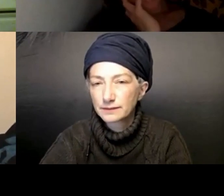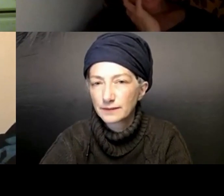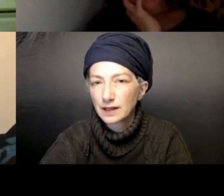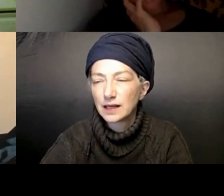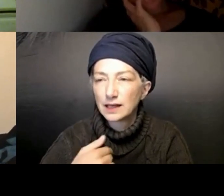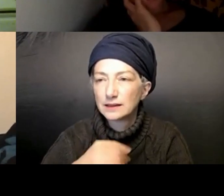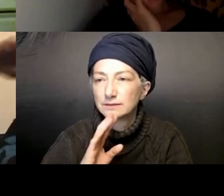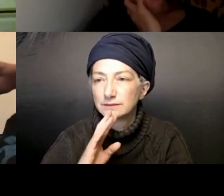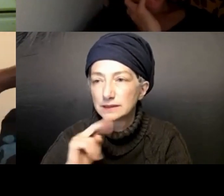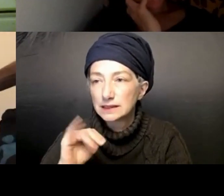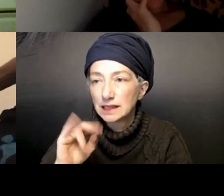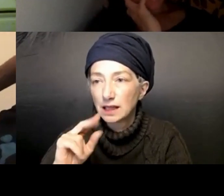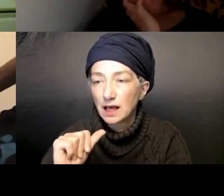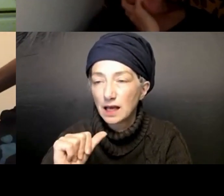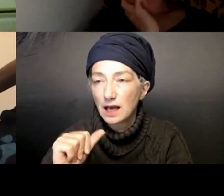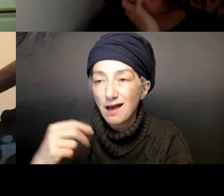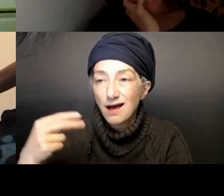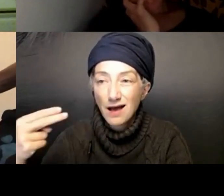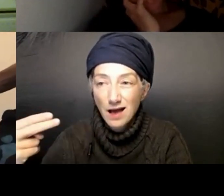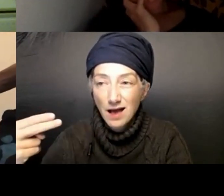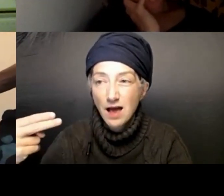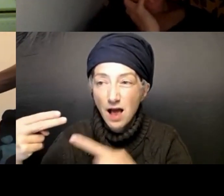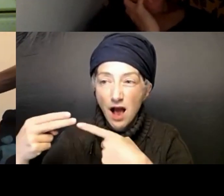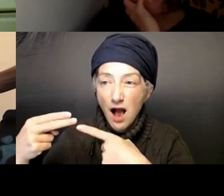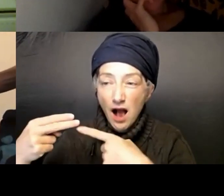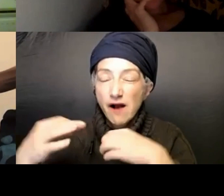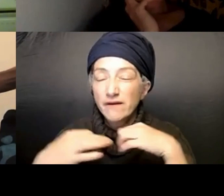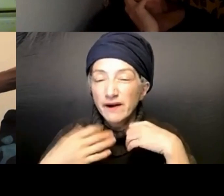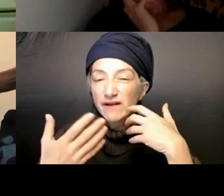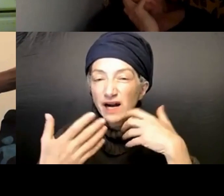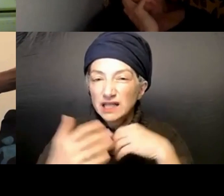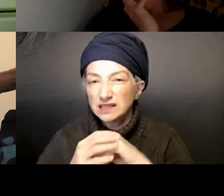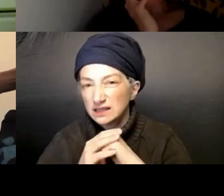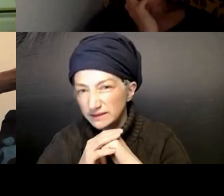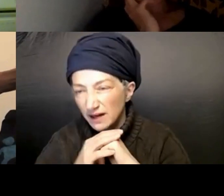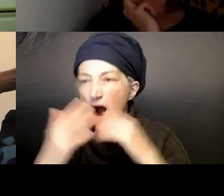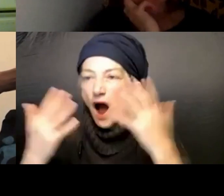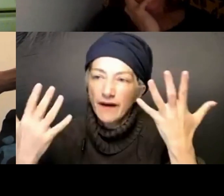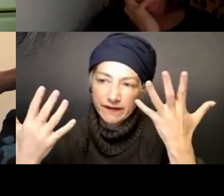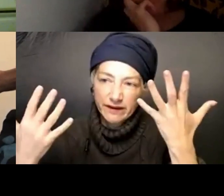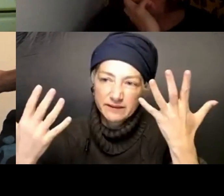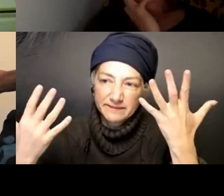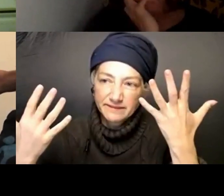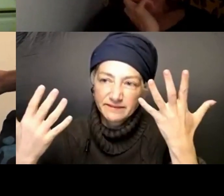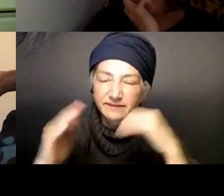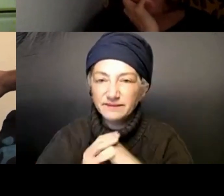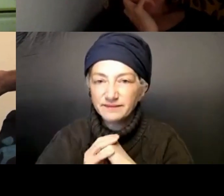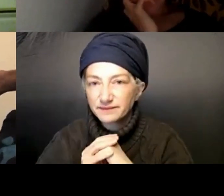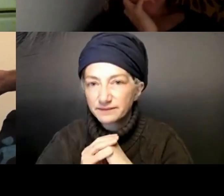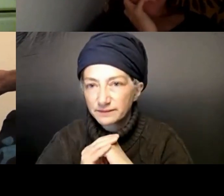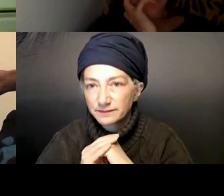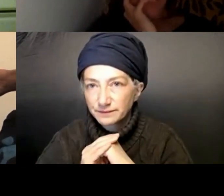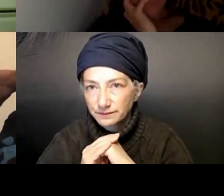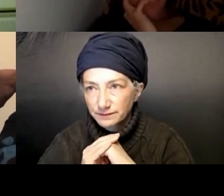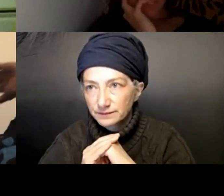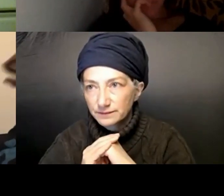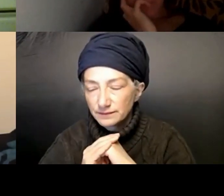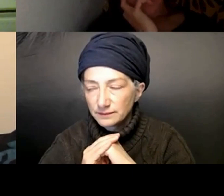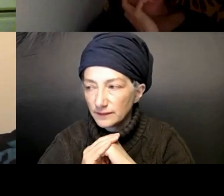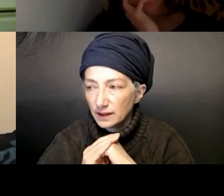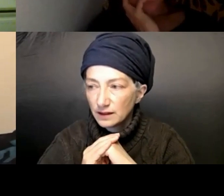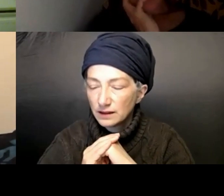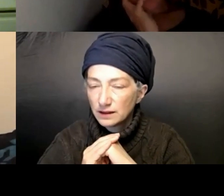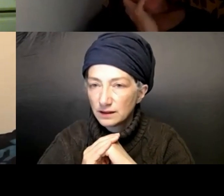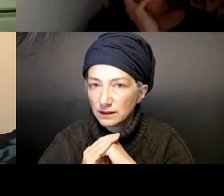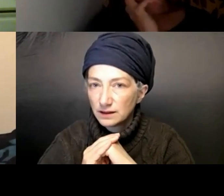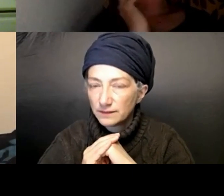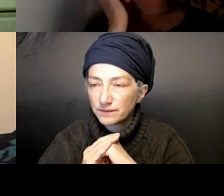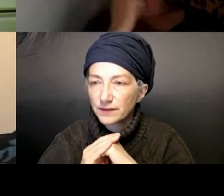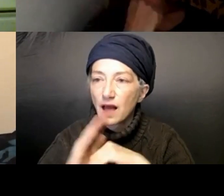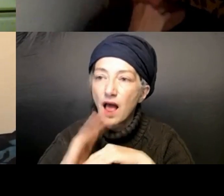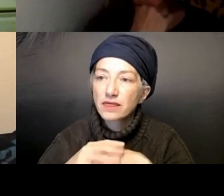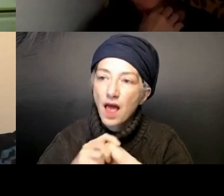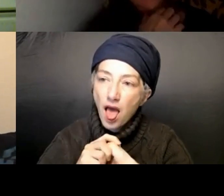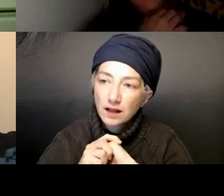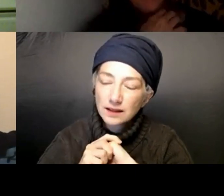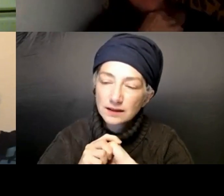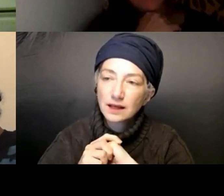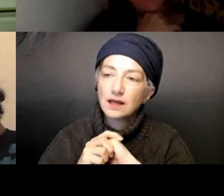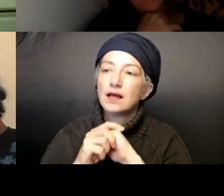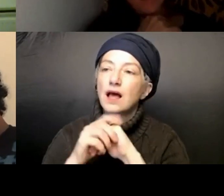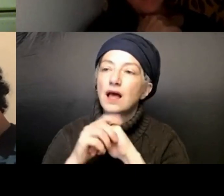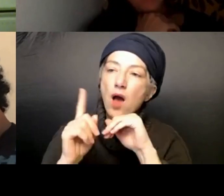With H - I would for me definitely say "hands" in terms of hand-holding. Maybe figuratively hand-holding